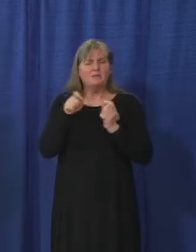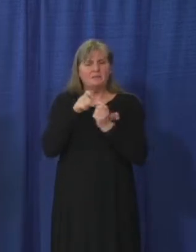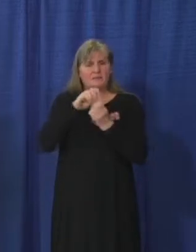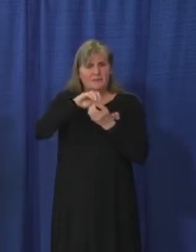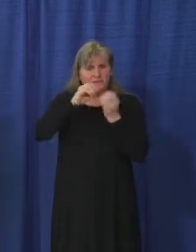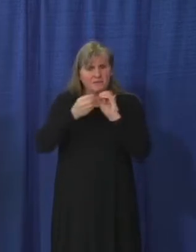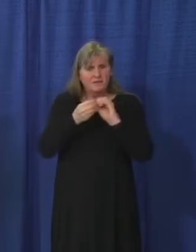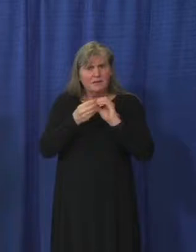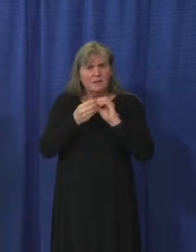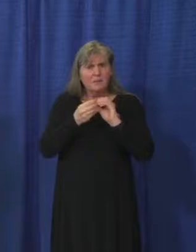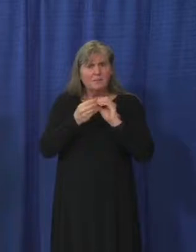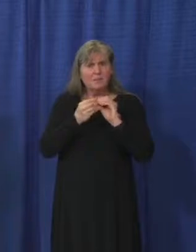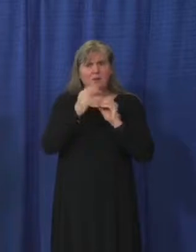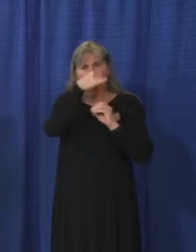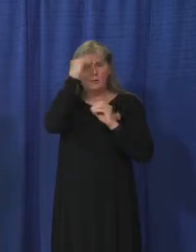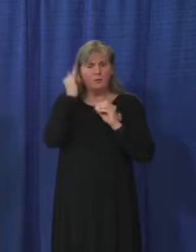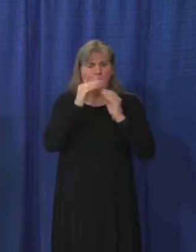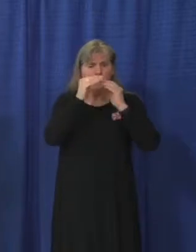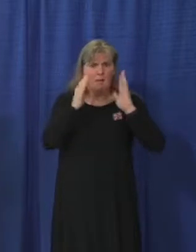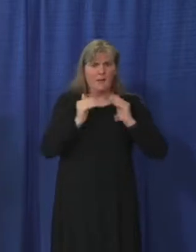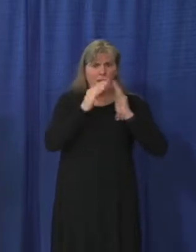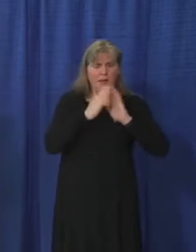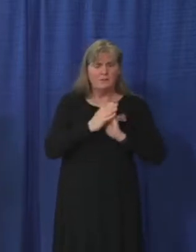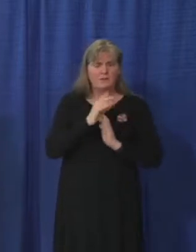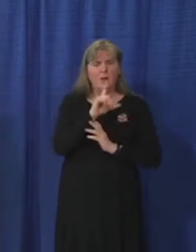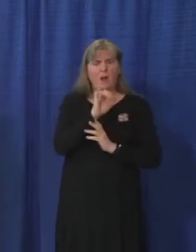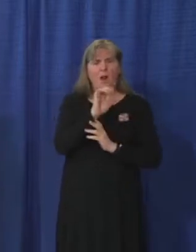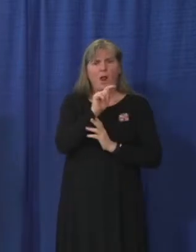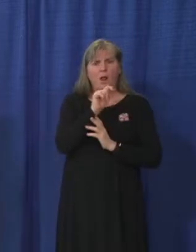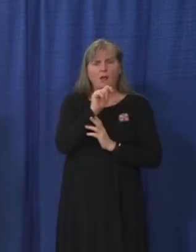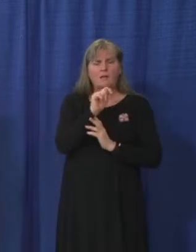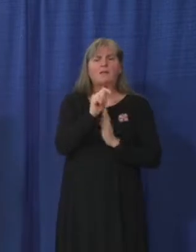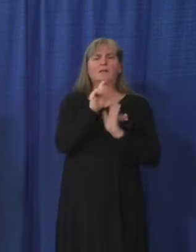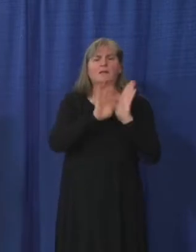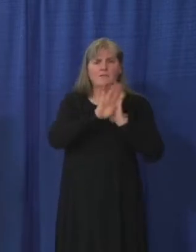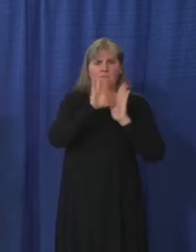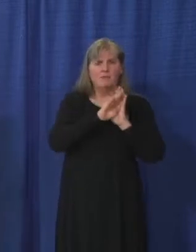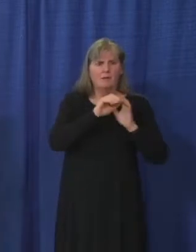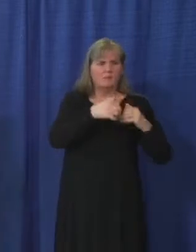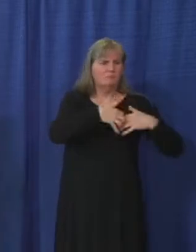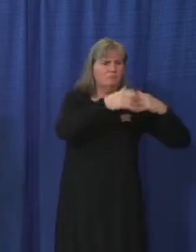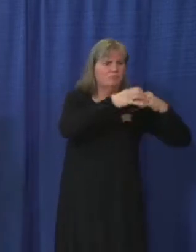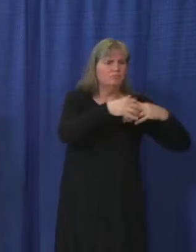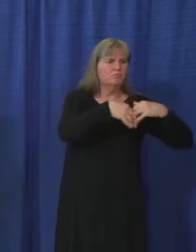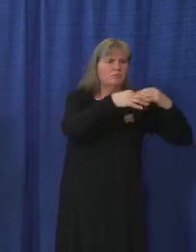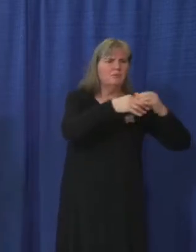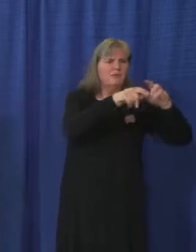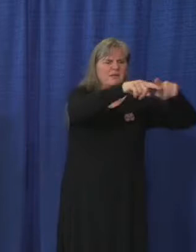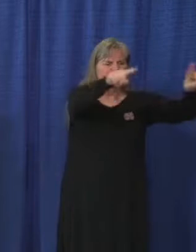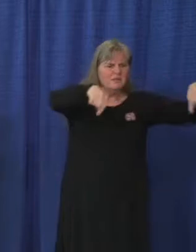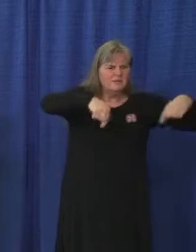under lot development, under build outs of new housing, all of that work is part of the